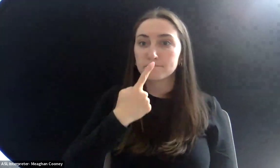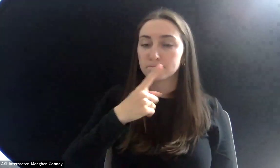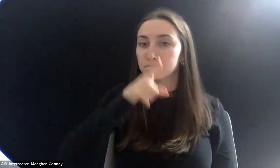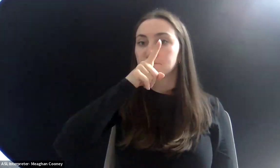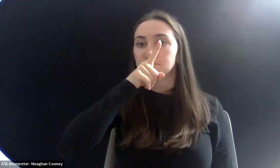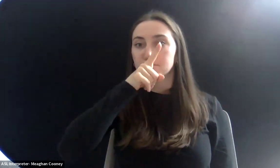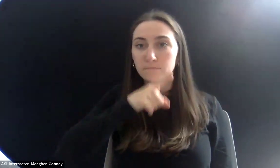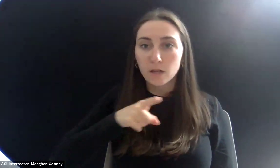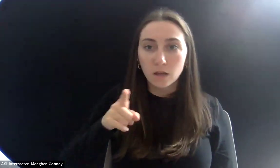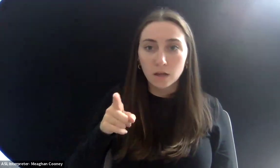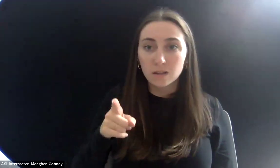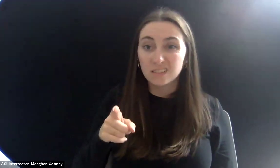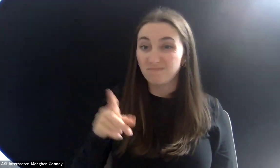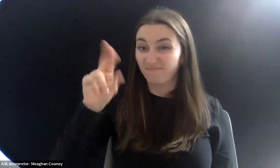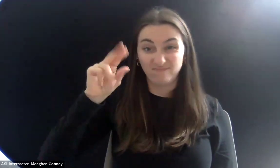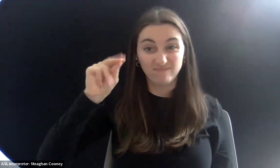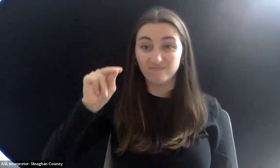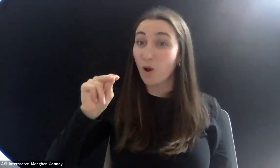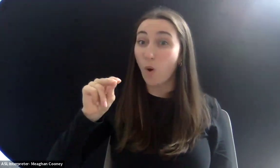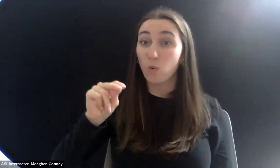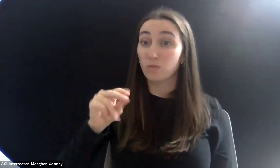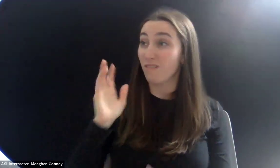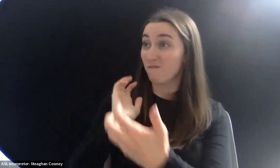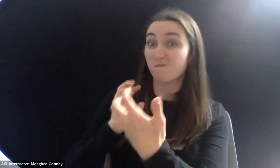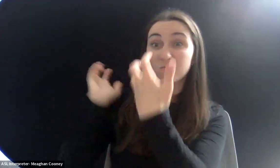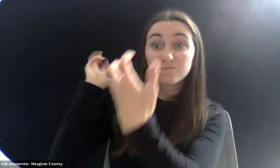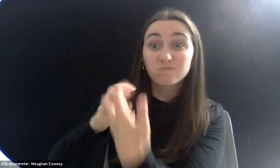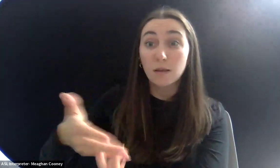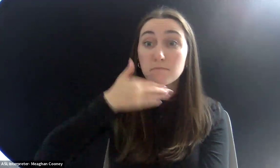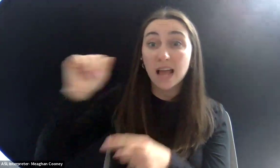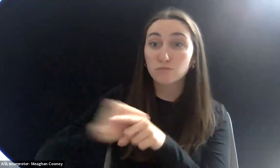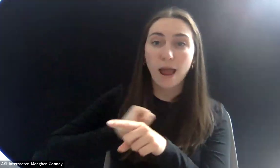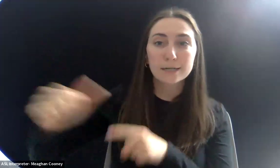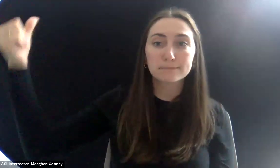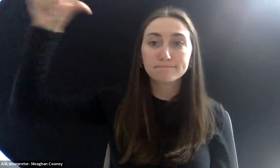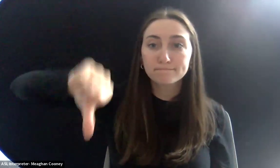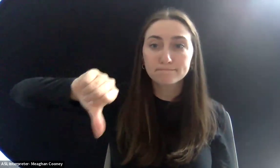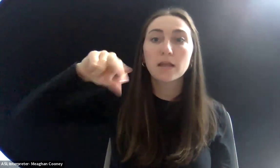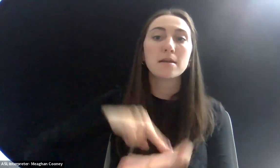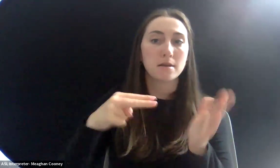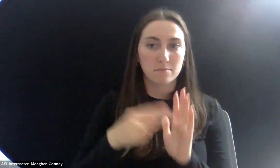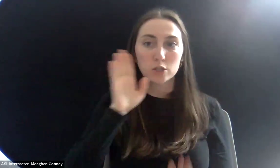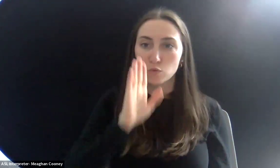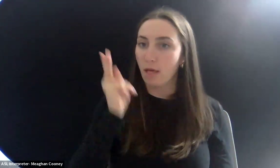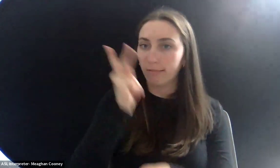to to go down this pathway, then the MEPA review process remains much like it is today.